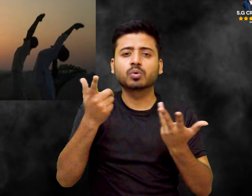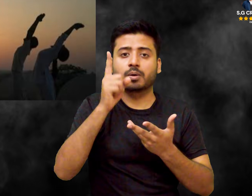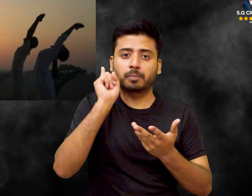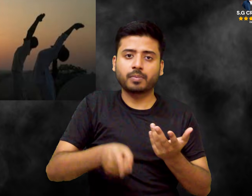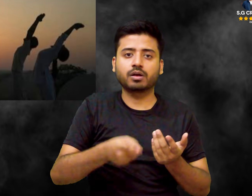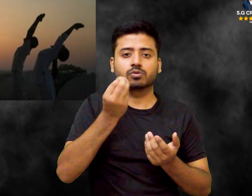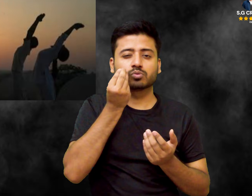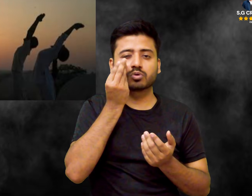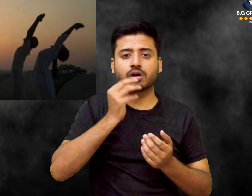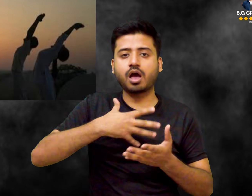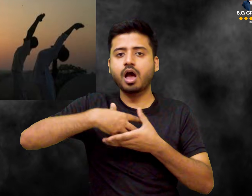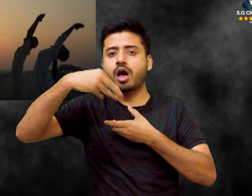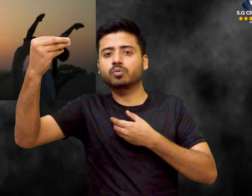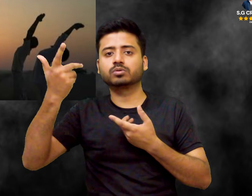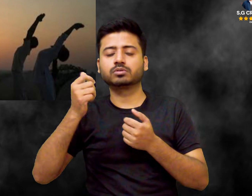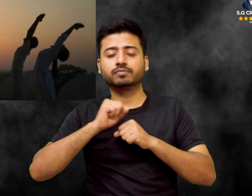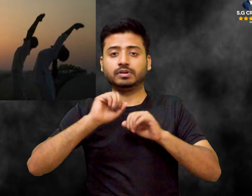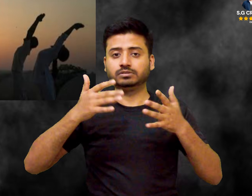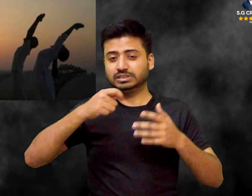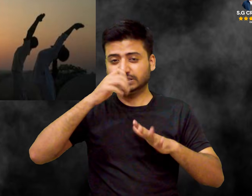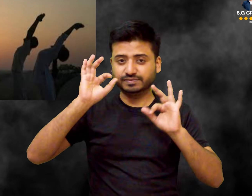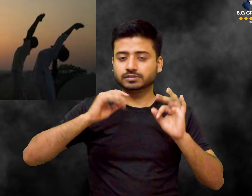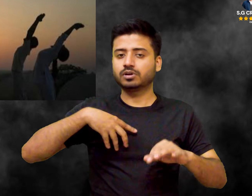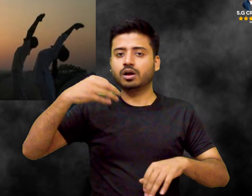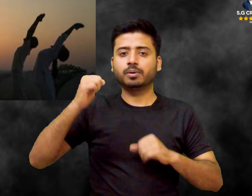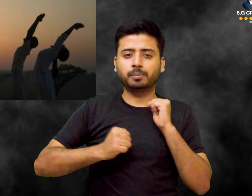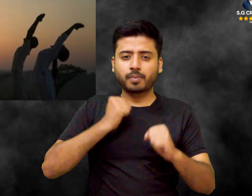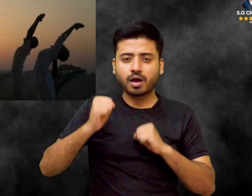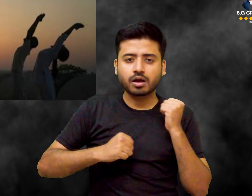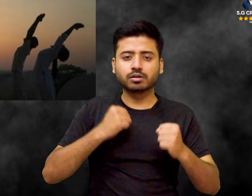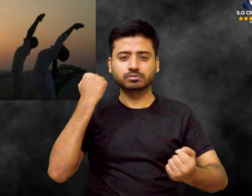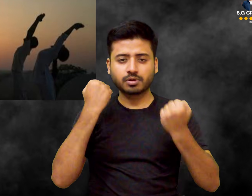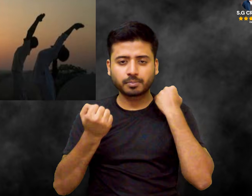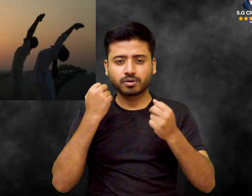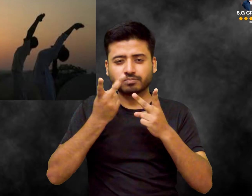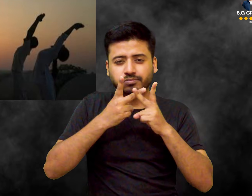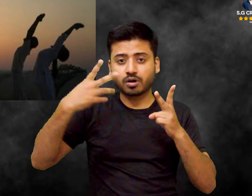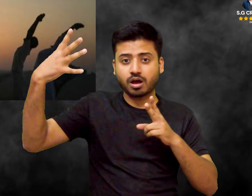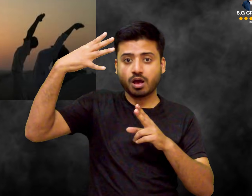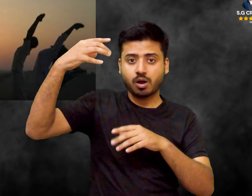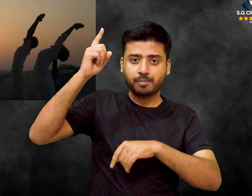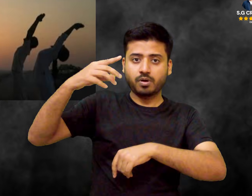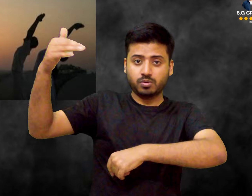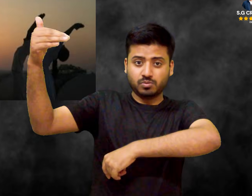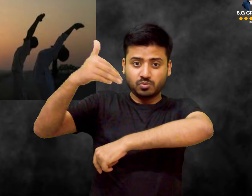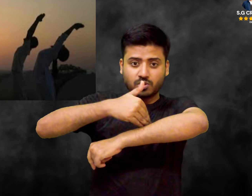responses. Disease prevention. High levels are linked to lower risks of certain cancers,